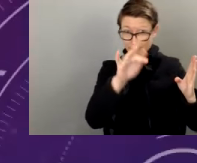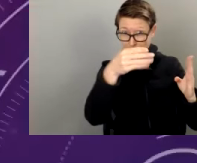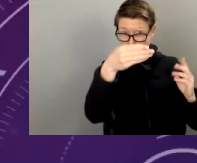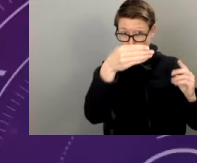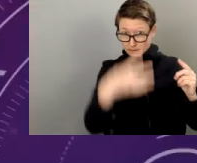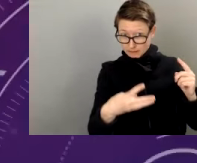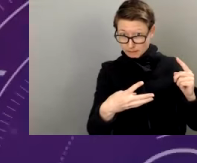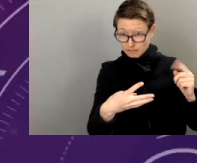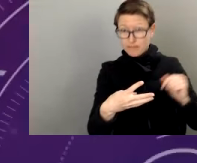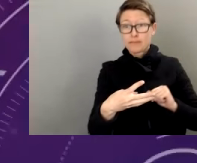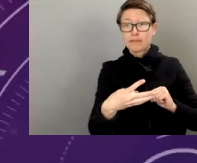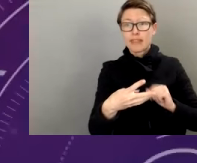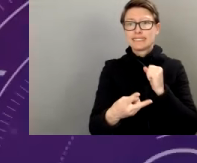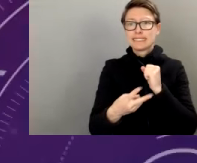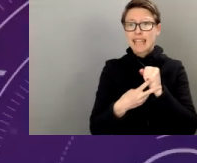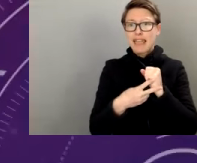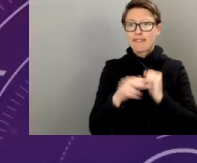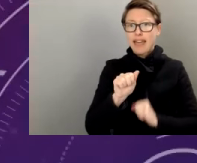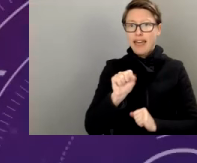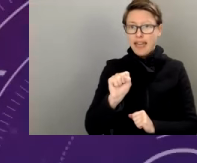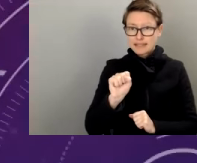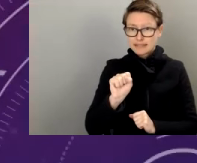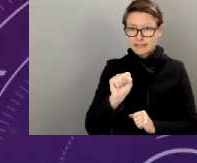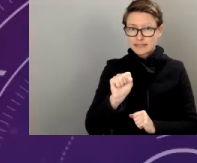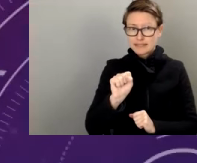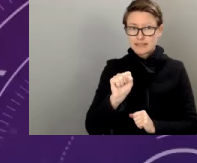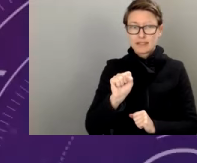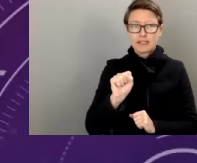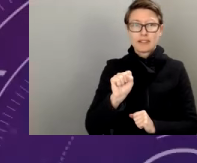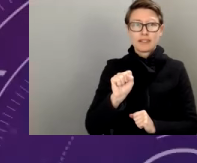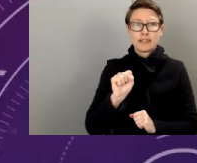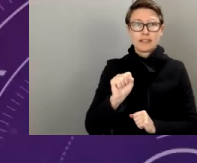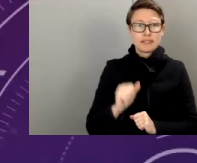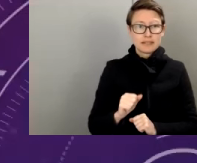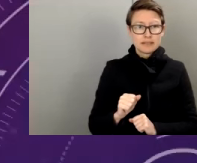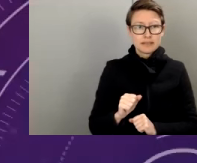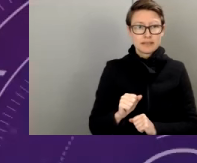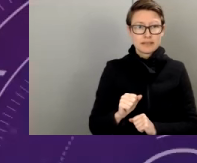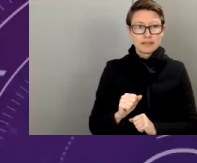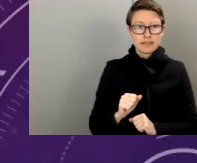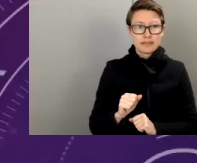and you're going to choose save as again. And that's going to bring up these options.